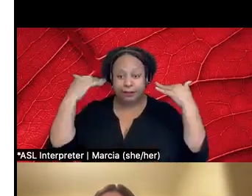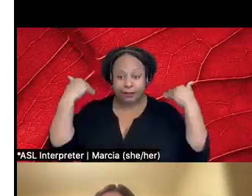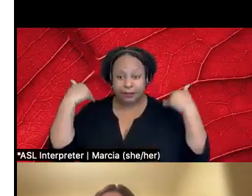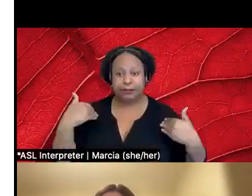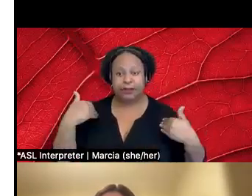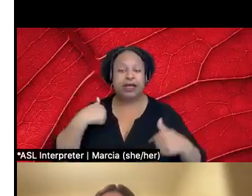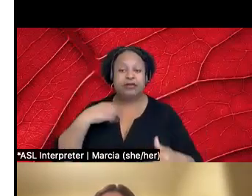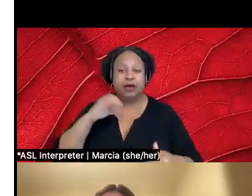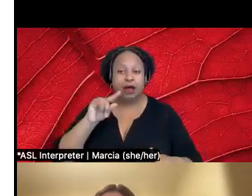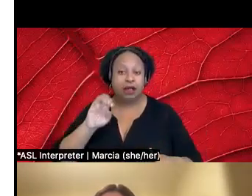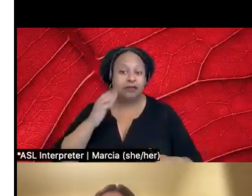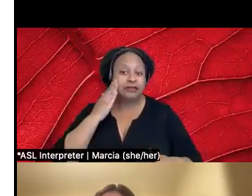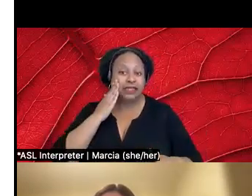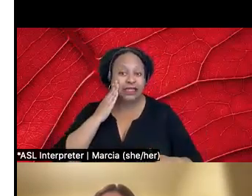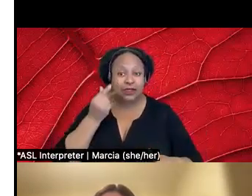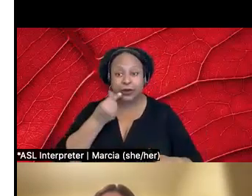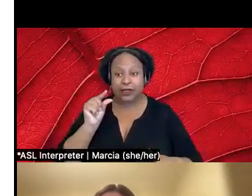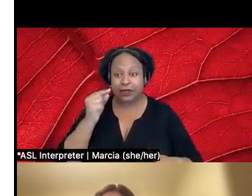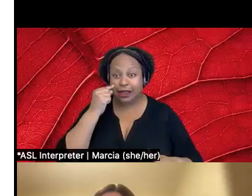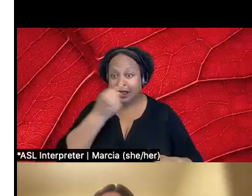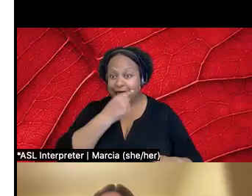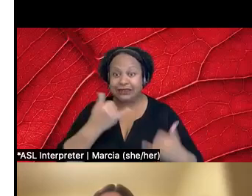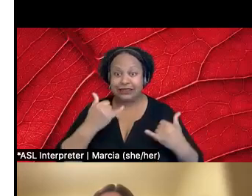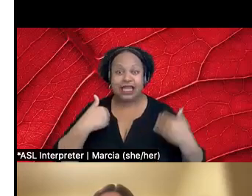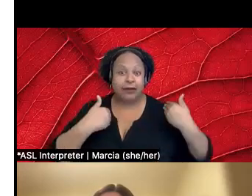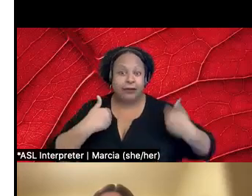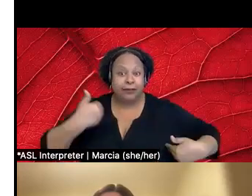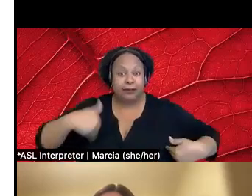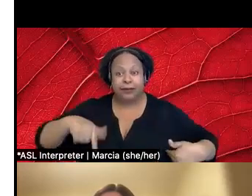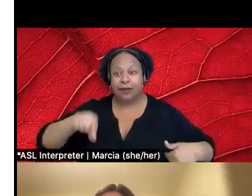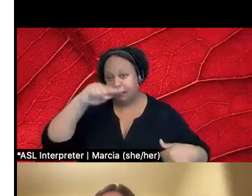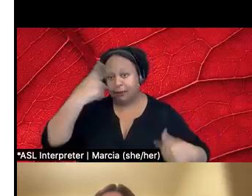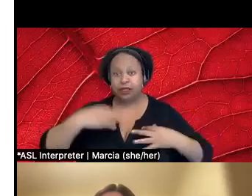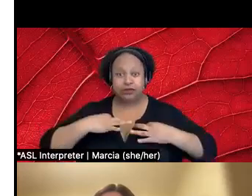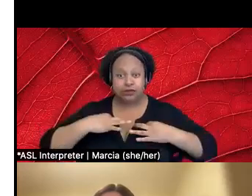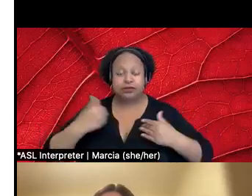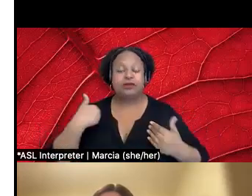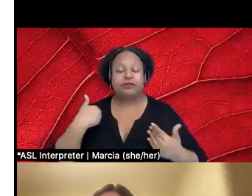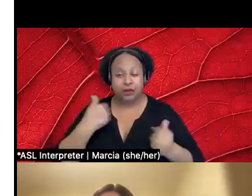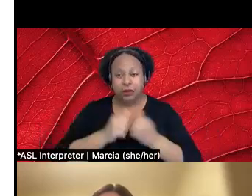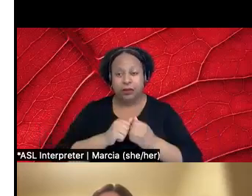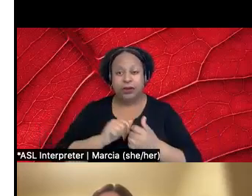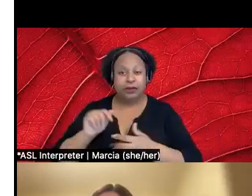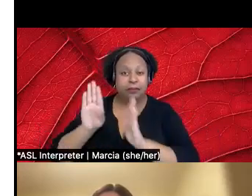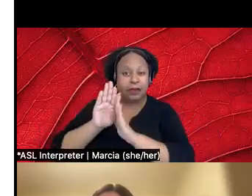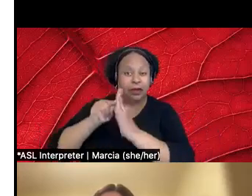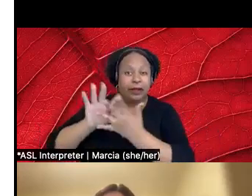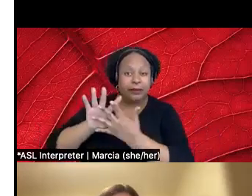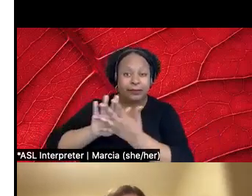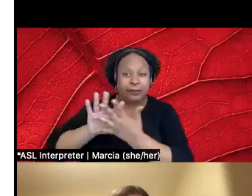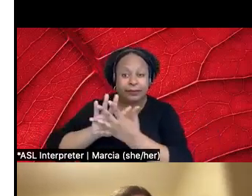And today I am wearing a sleeveless black shirt. And I do have a blurred background because I didn't know if you really